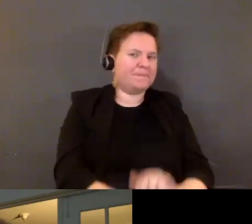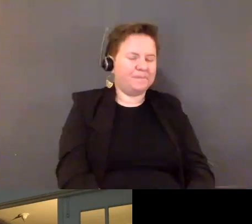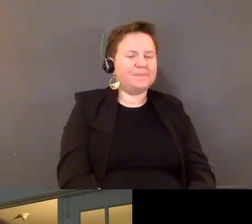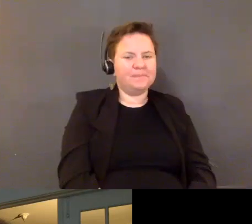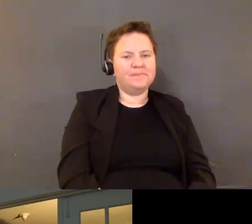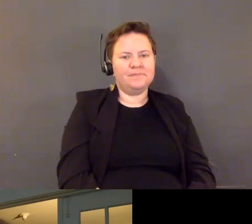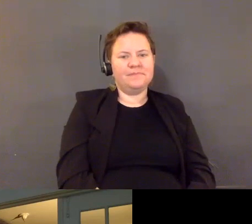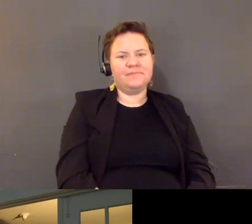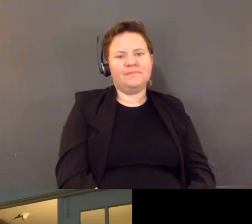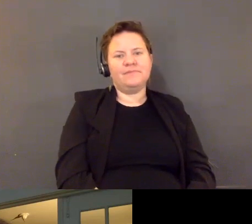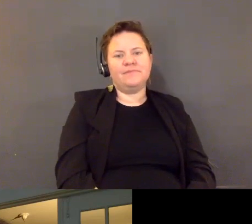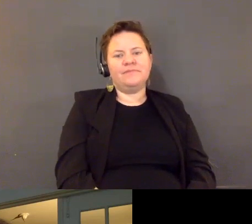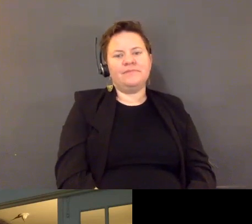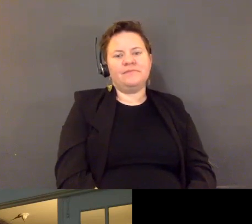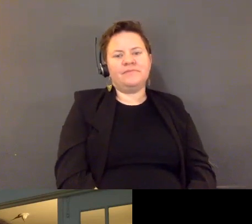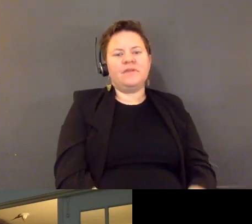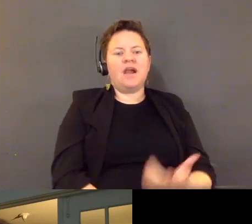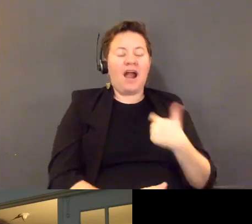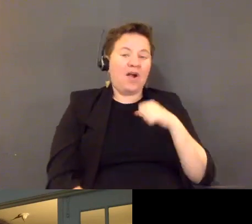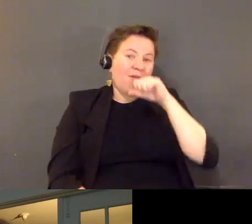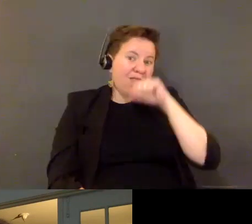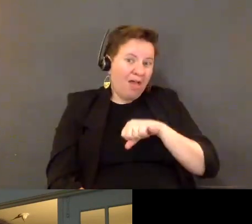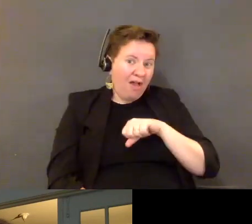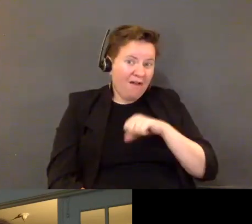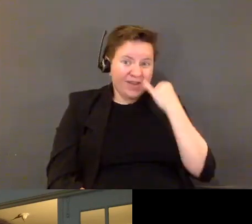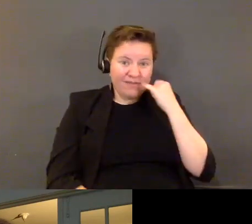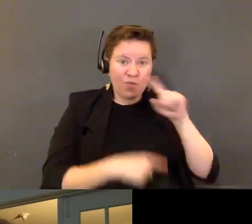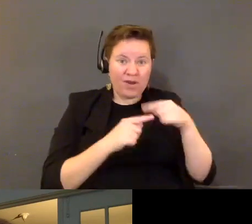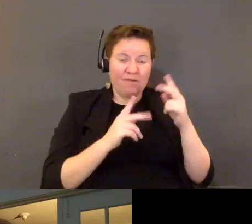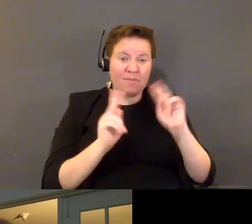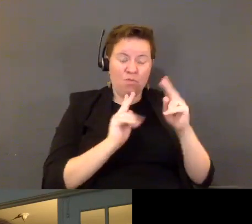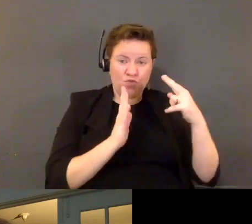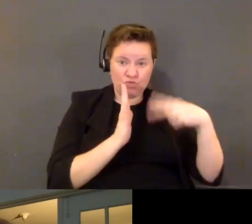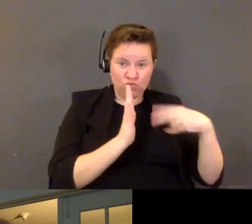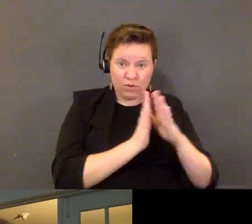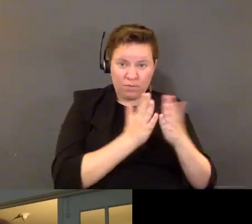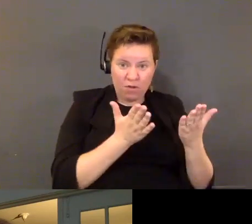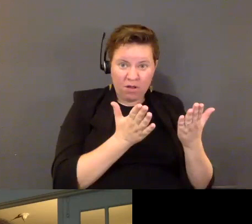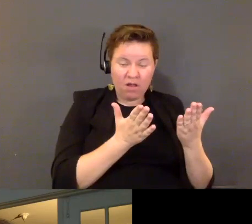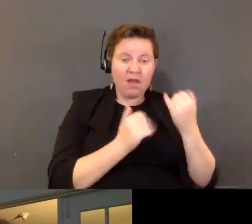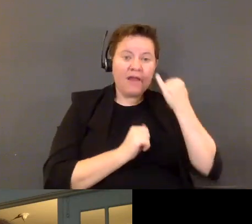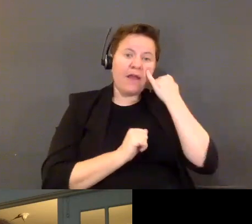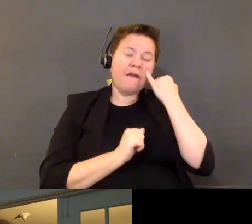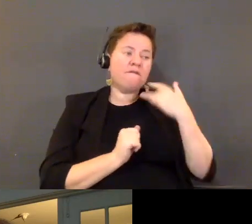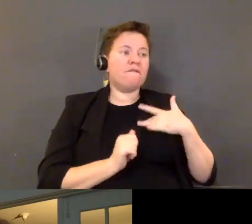um i would love it if when people read the book if it gives them um the impetus